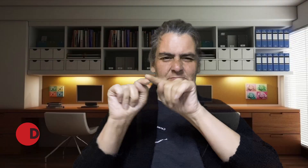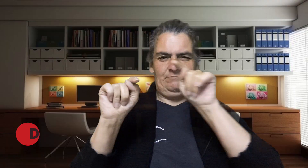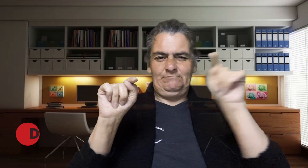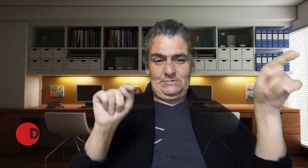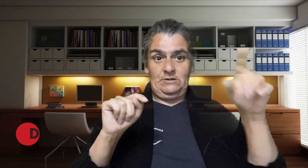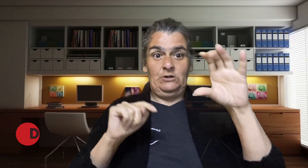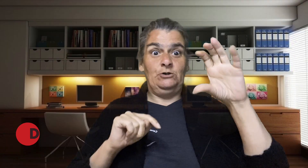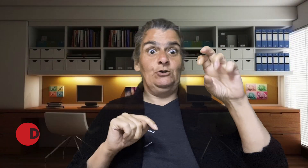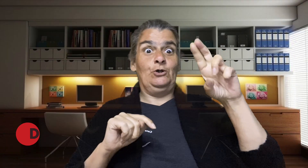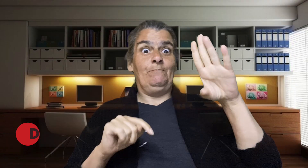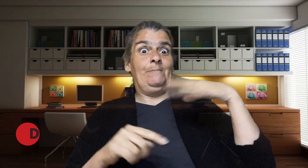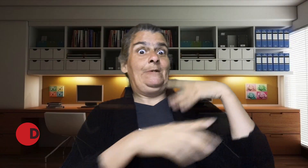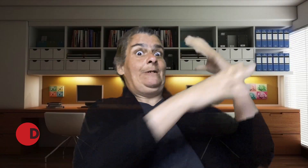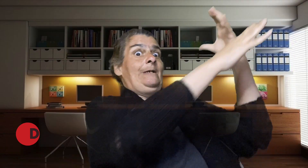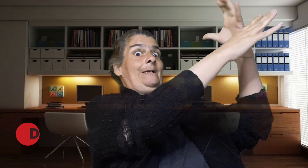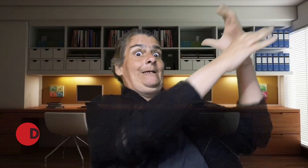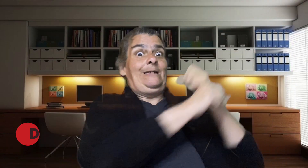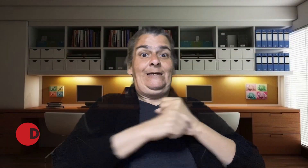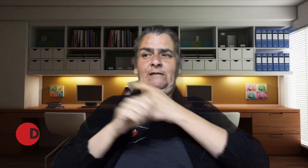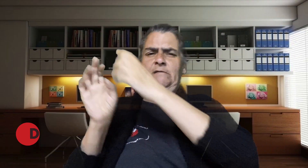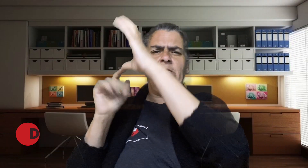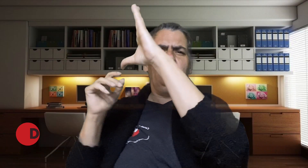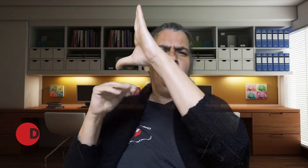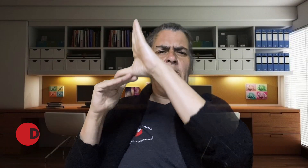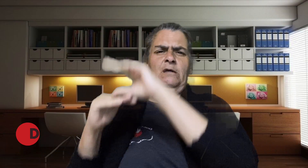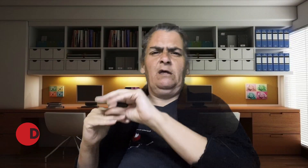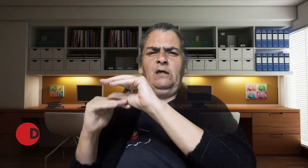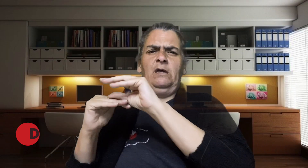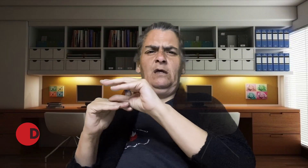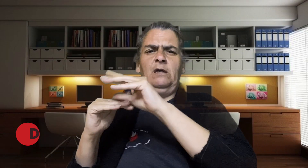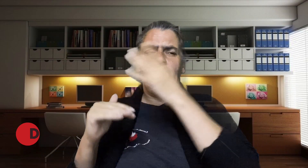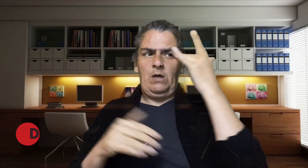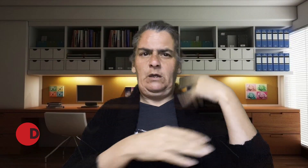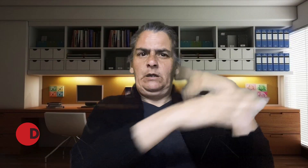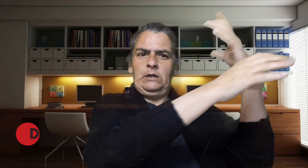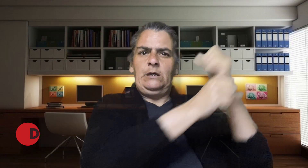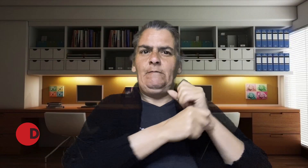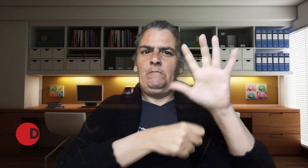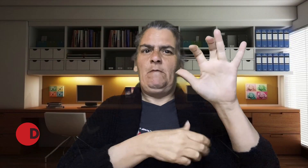CERB during COVID was distributed to people with disabilities and